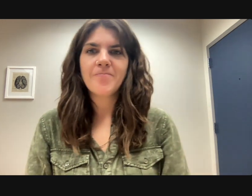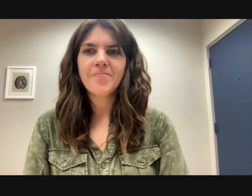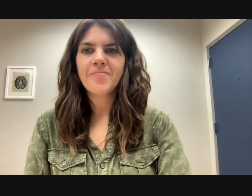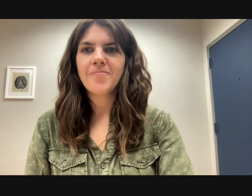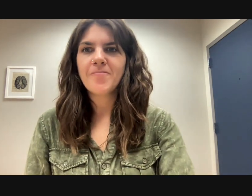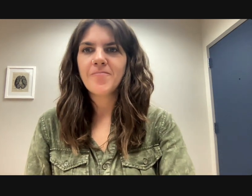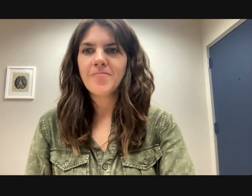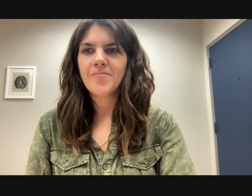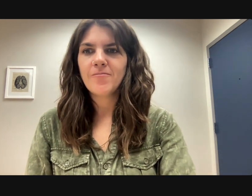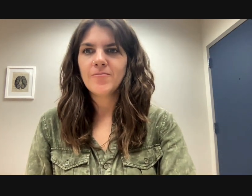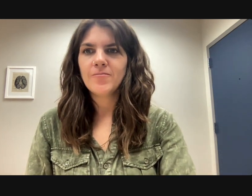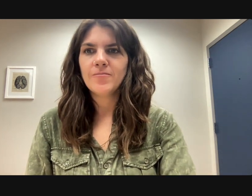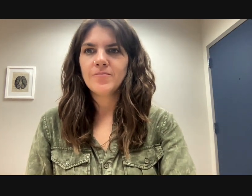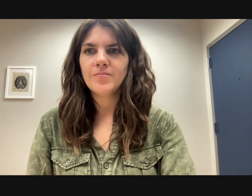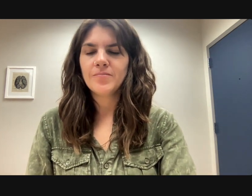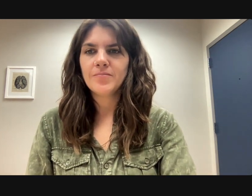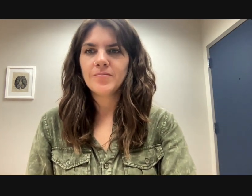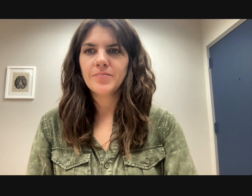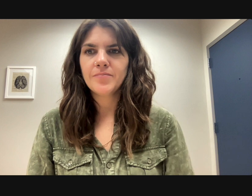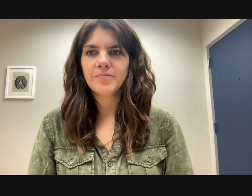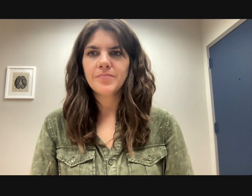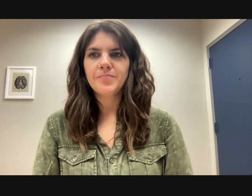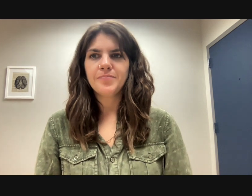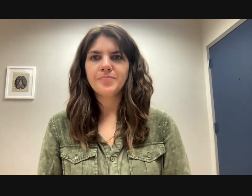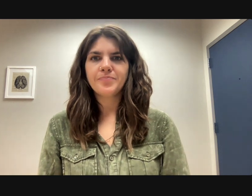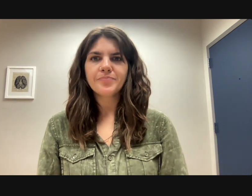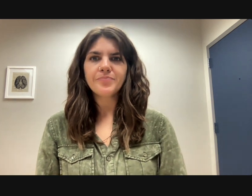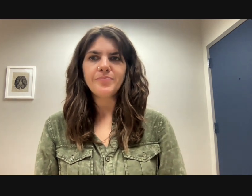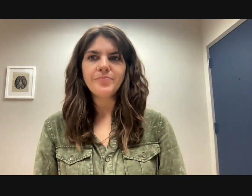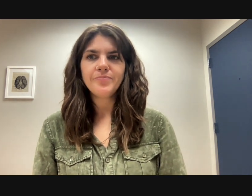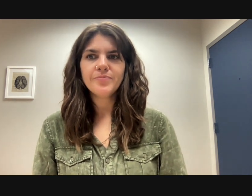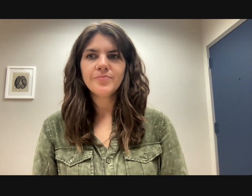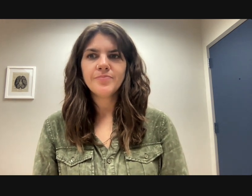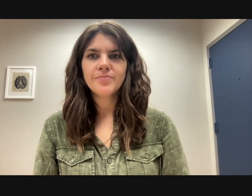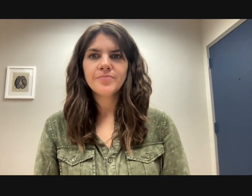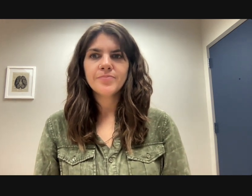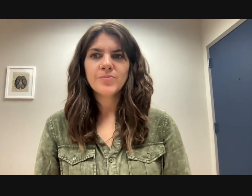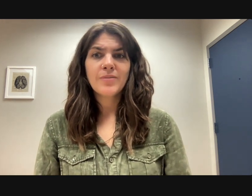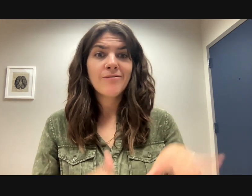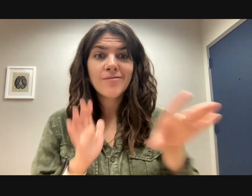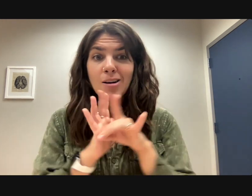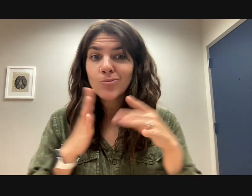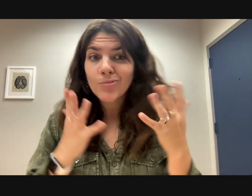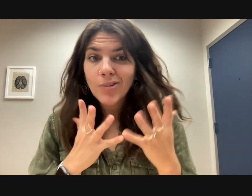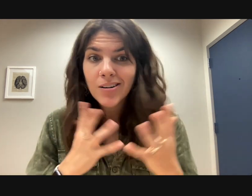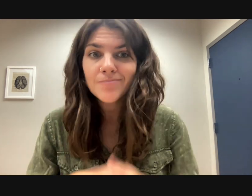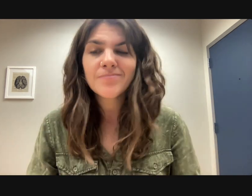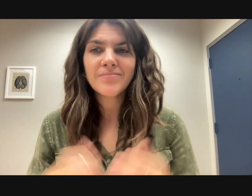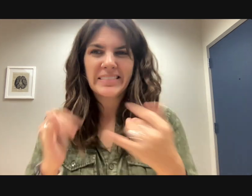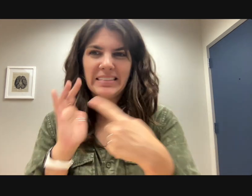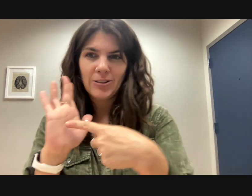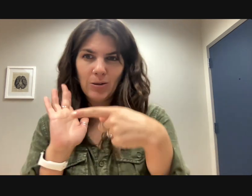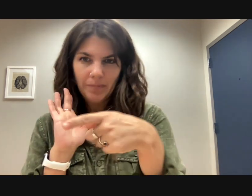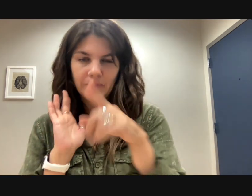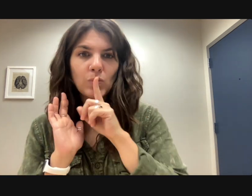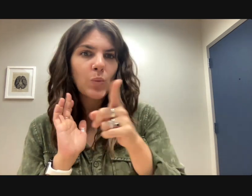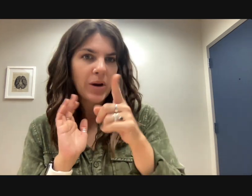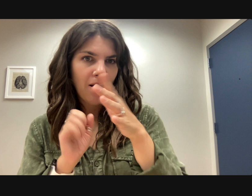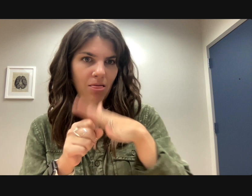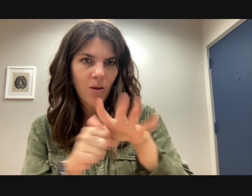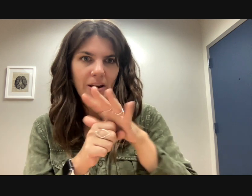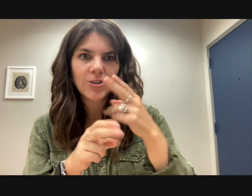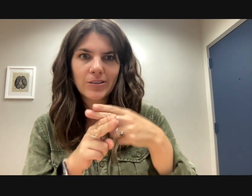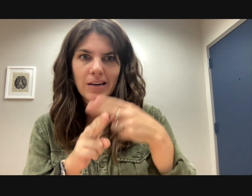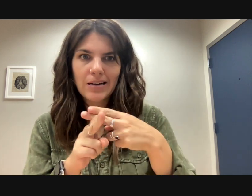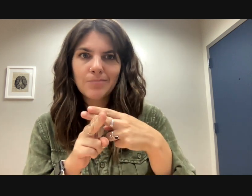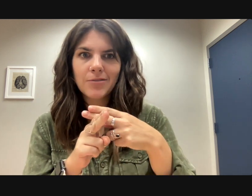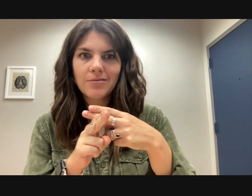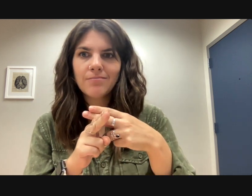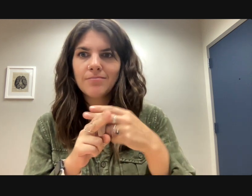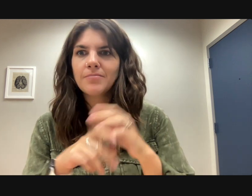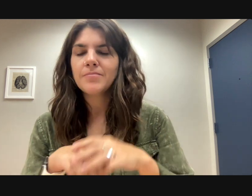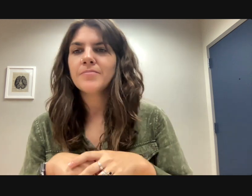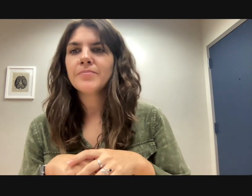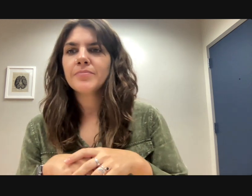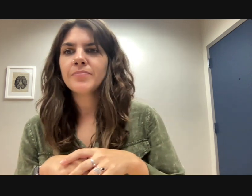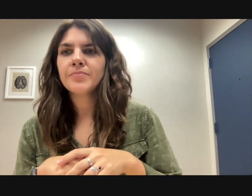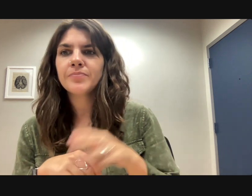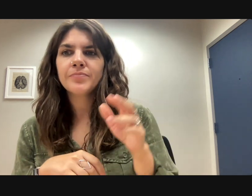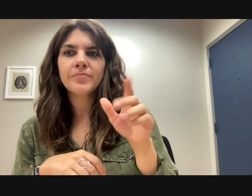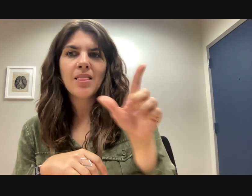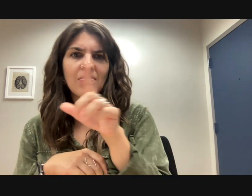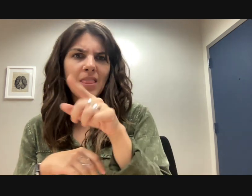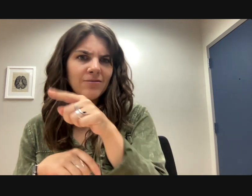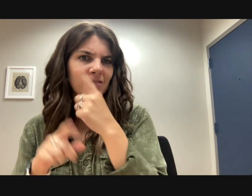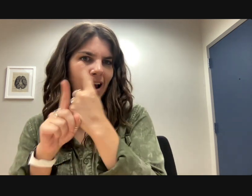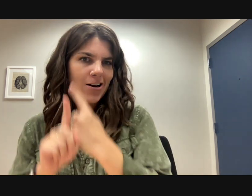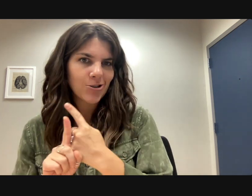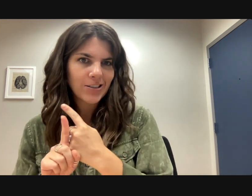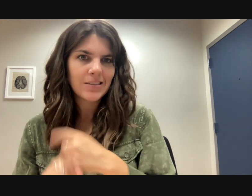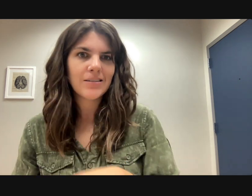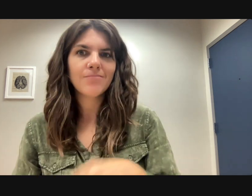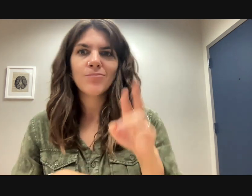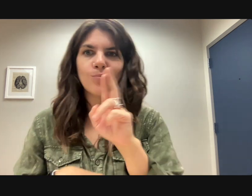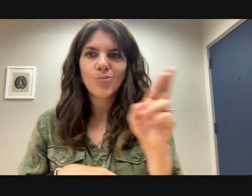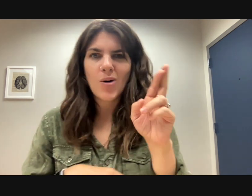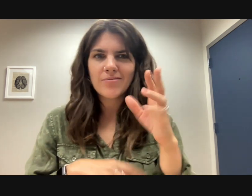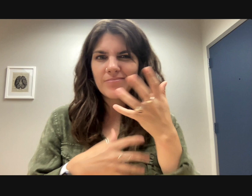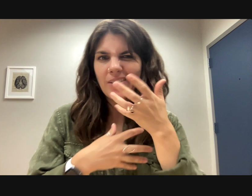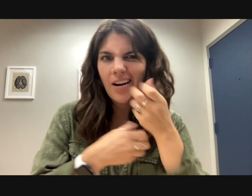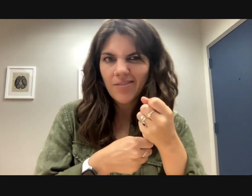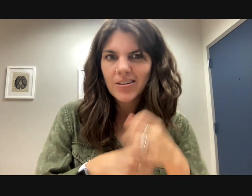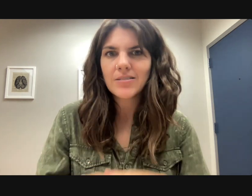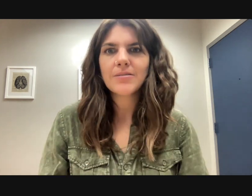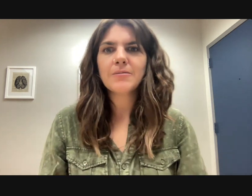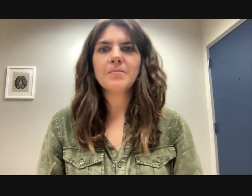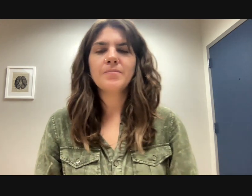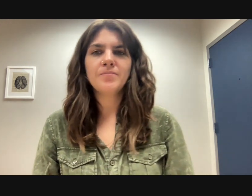Our findings show the following: The current figures show Real location names. The left figure shows Accuracy, and the right figure shows Confidence.